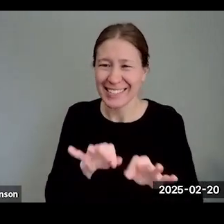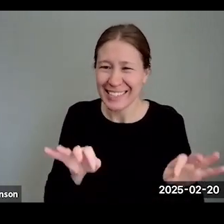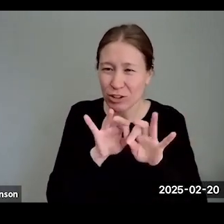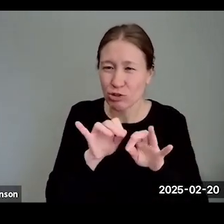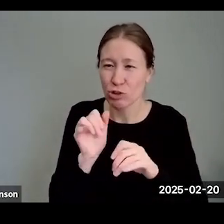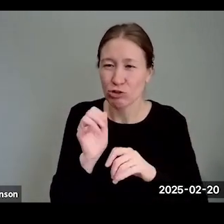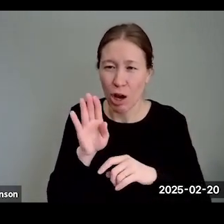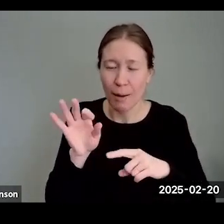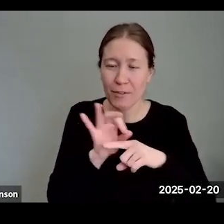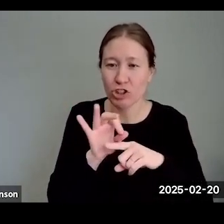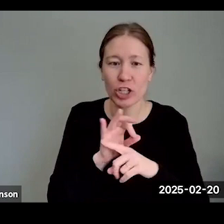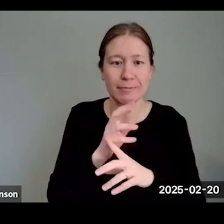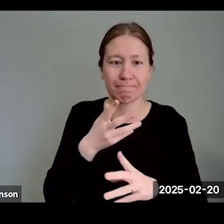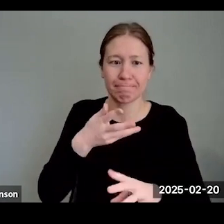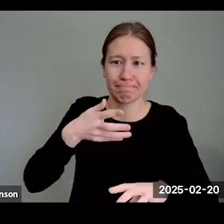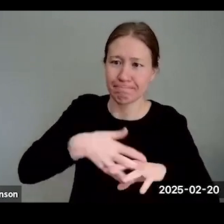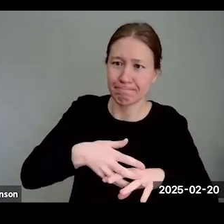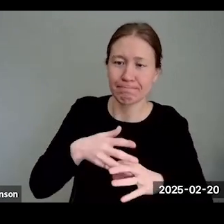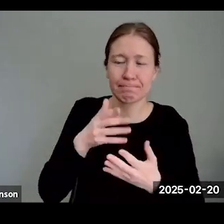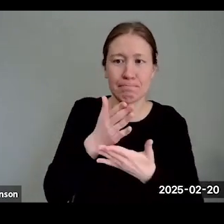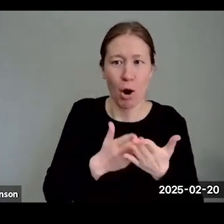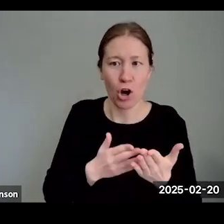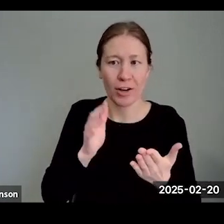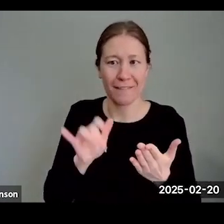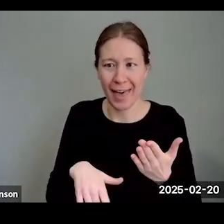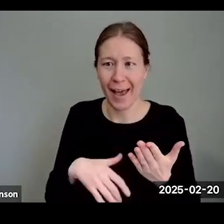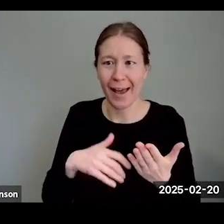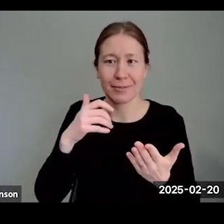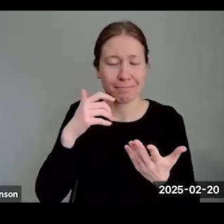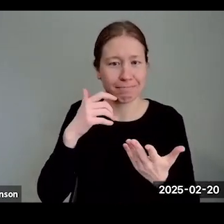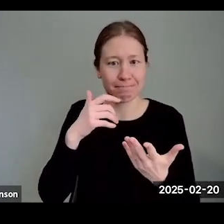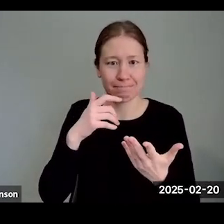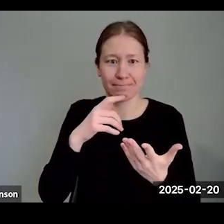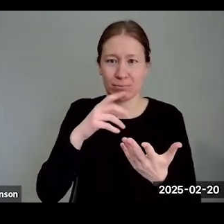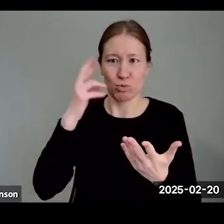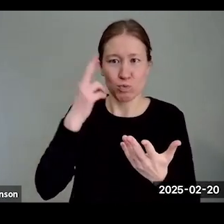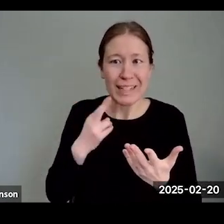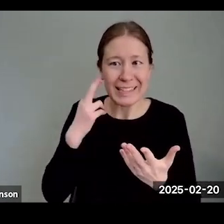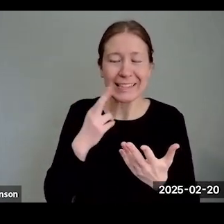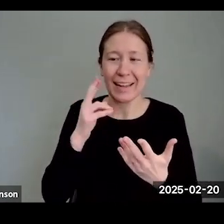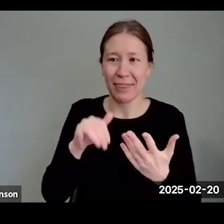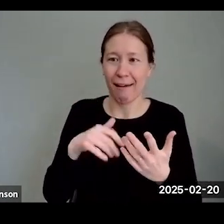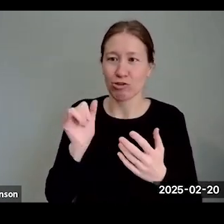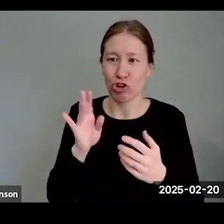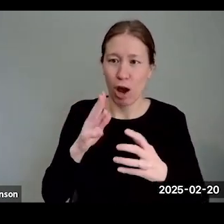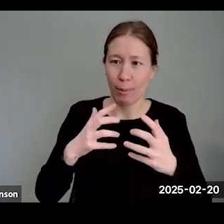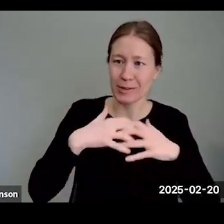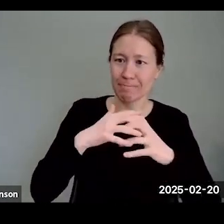They are the reason that that job exists. The Job Accommodation Network, otherwise known as, JAN,